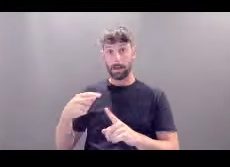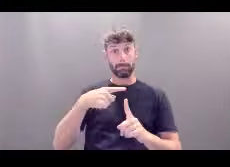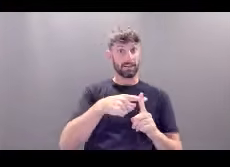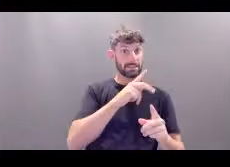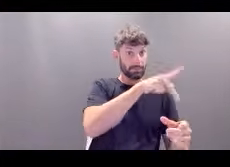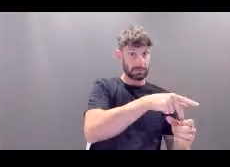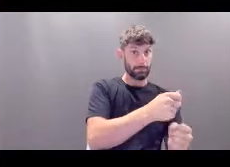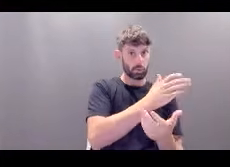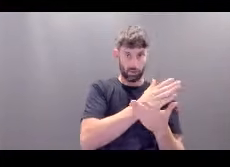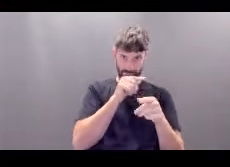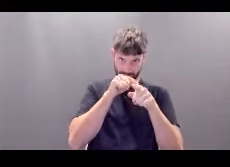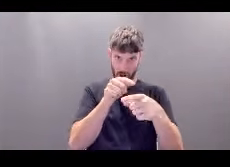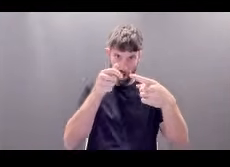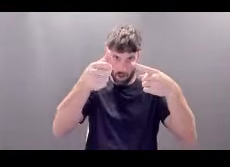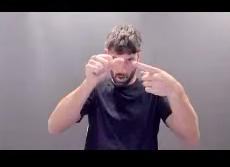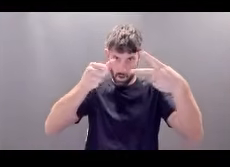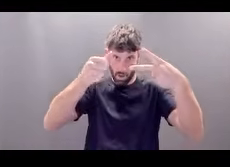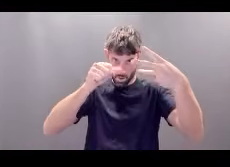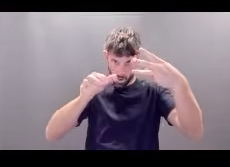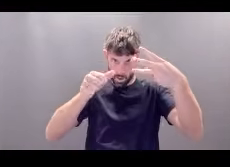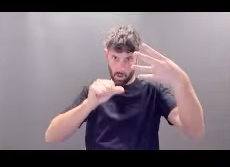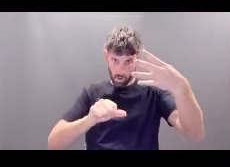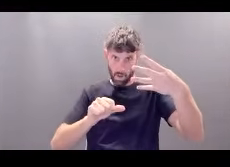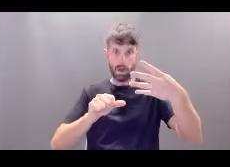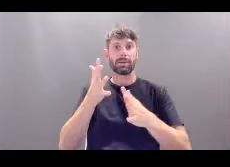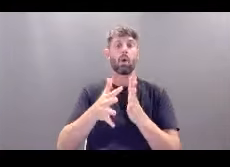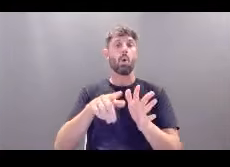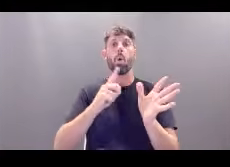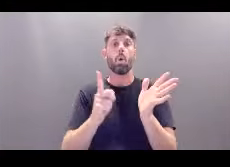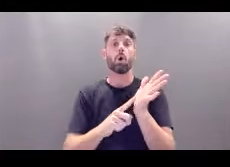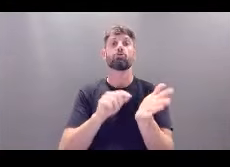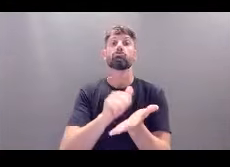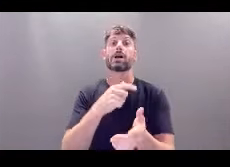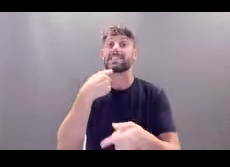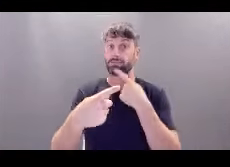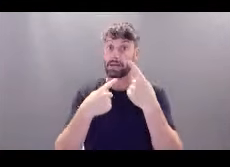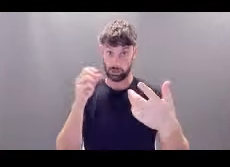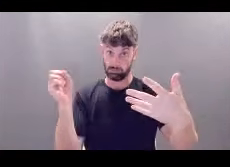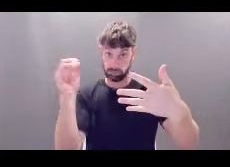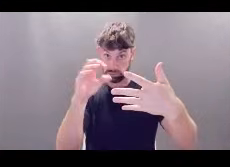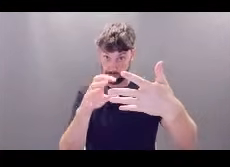help the NDIA determine the appropriate supports to include in a plan.